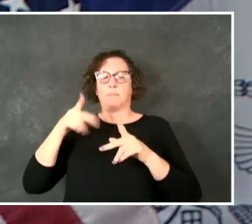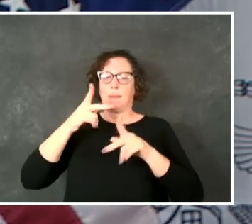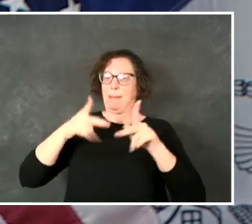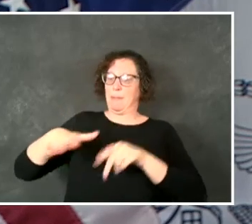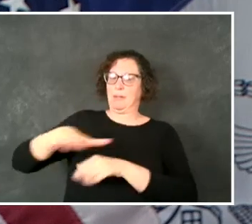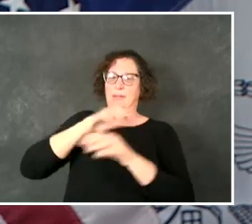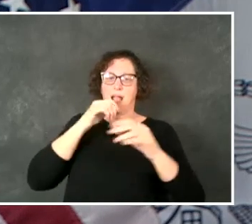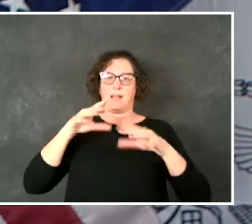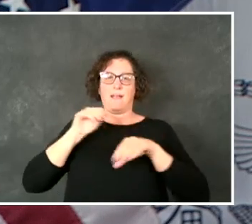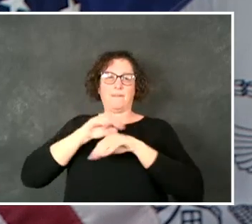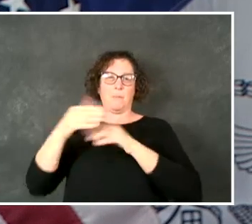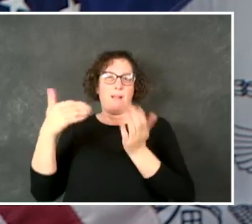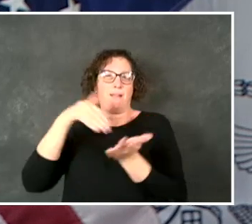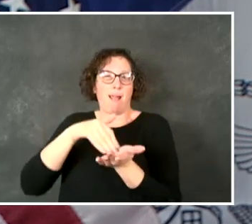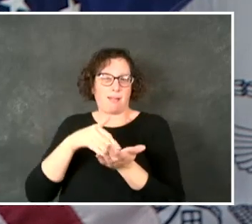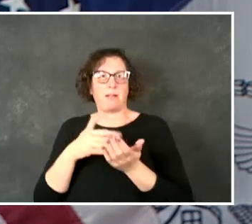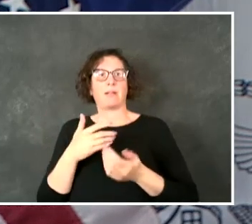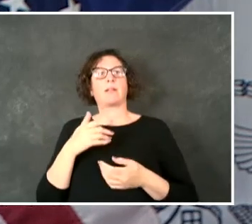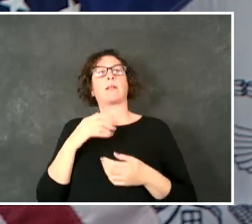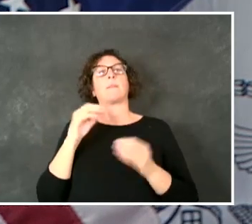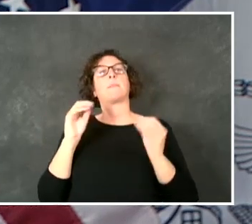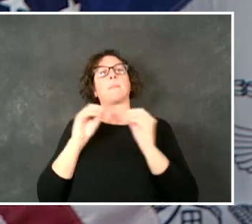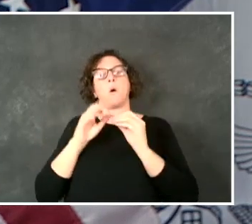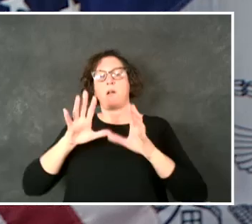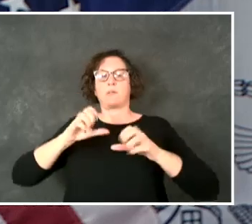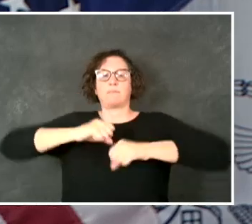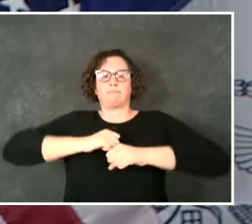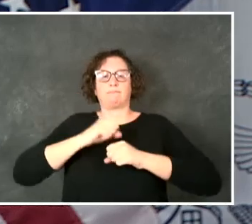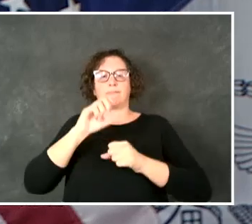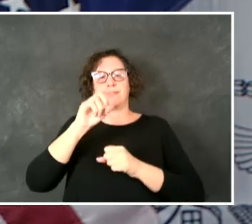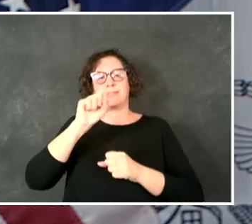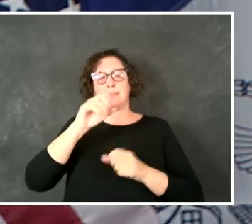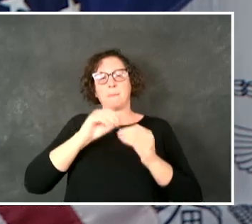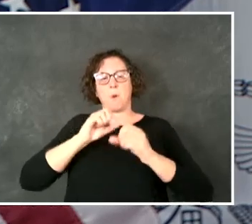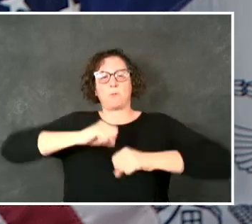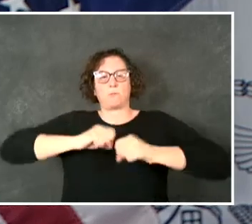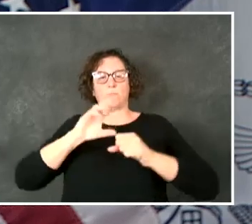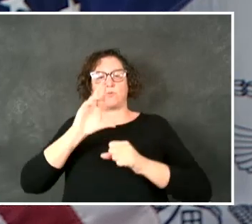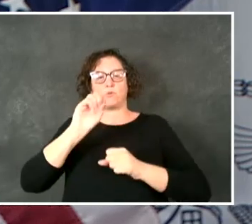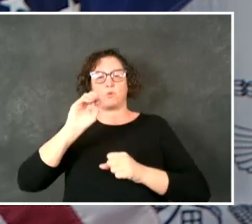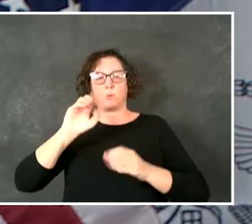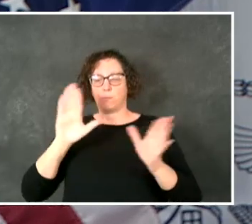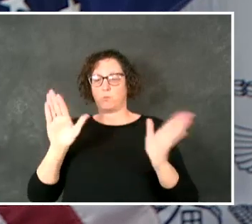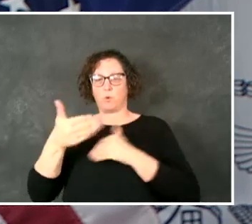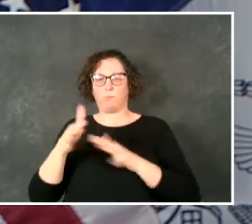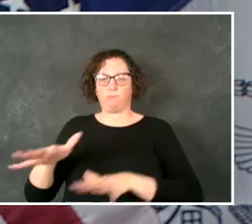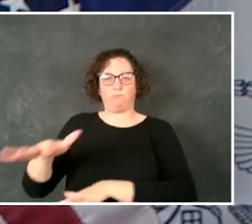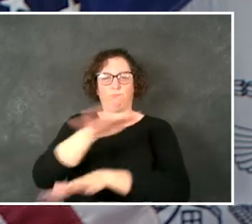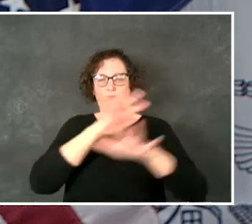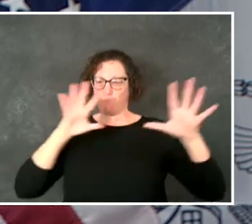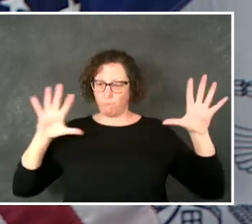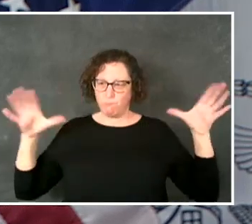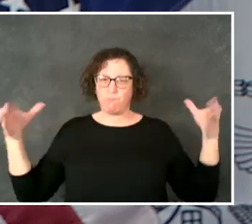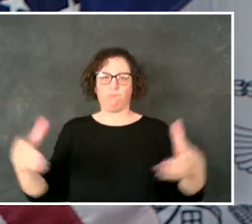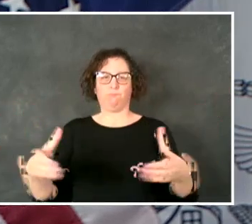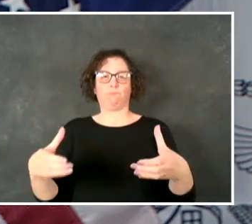PEOPLE. TO GIVE THE MOST PEOPLE ETH STMO OPPORTUNITY TO SOCIALLY DISTANCE. THEY'LL BE A FOCUS ON MAKING